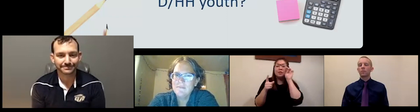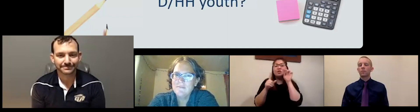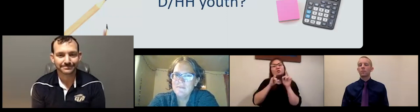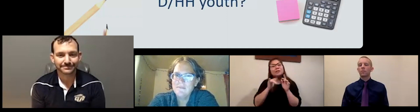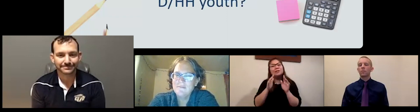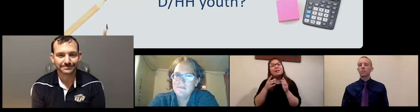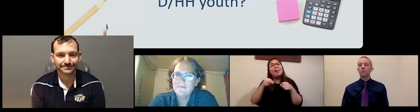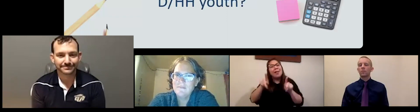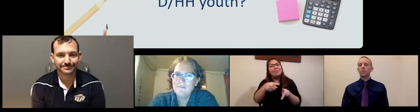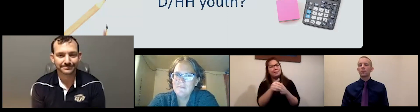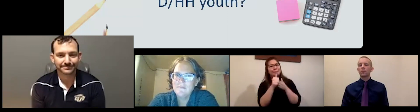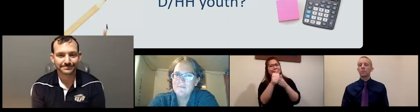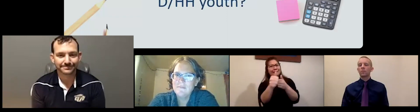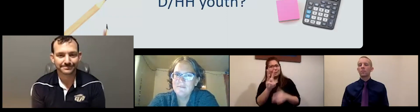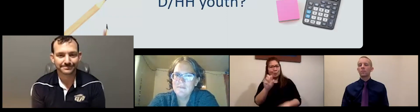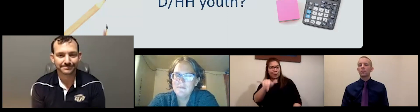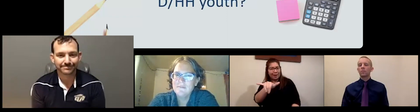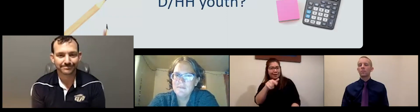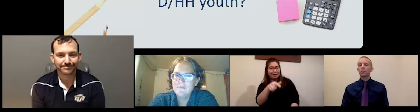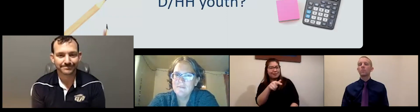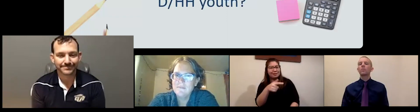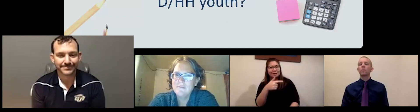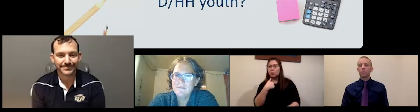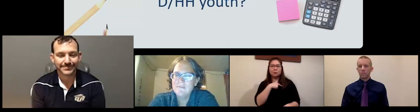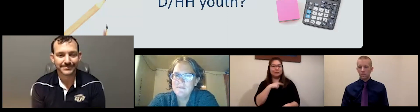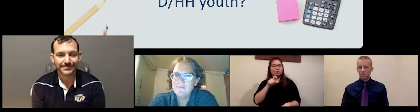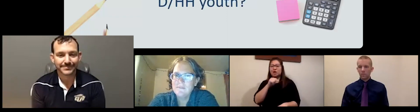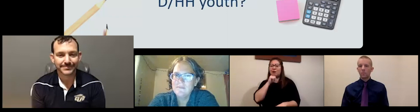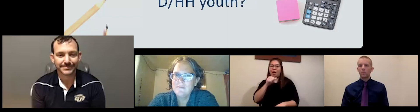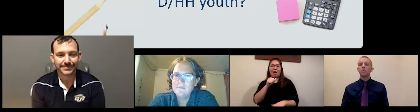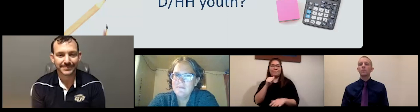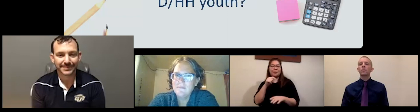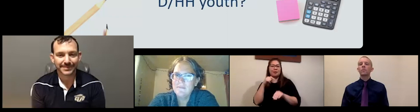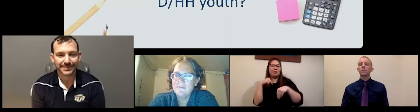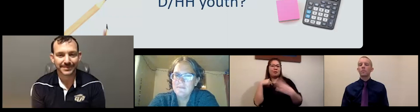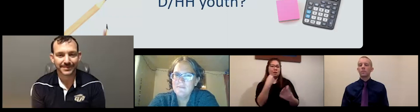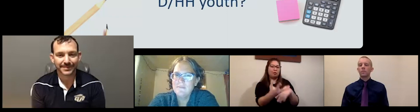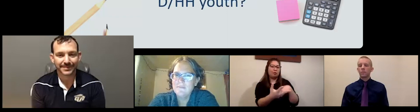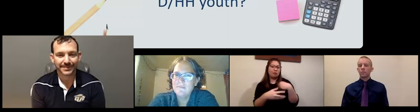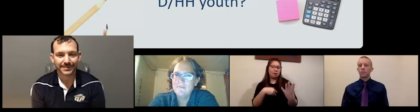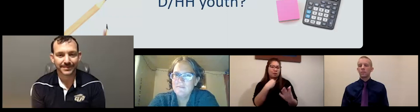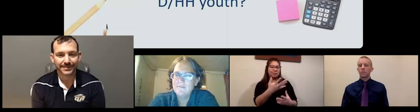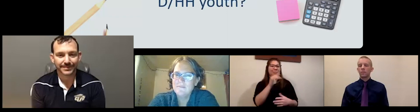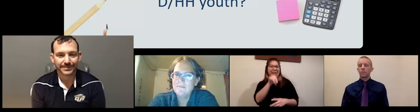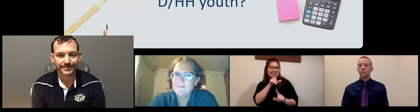Really let them lead the way. We should not be giving them the answers.